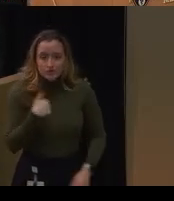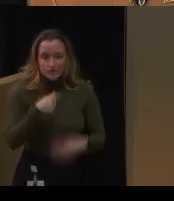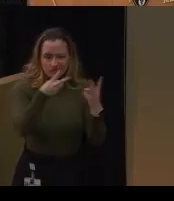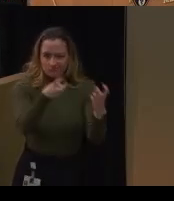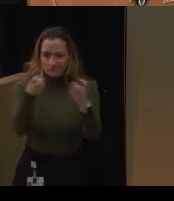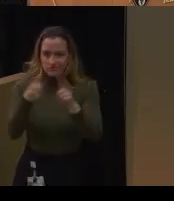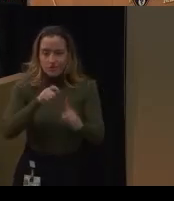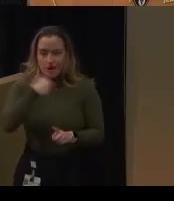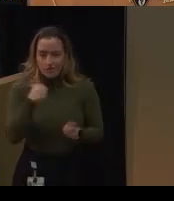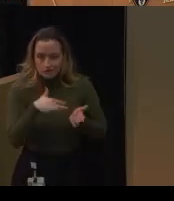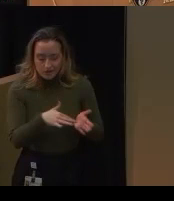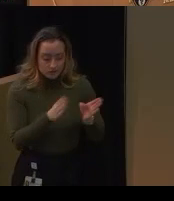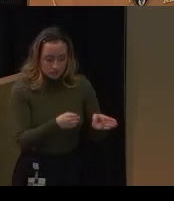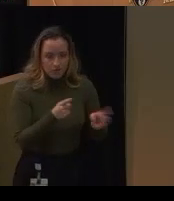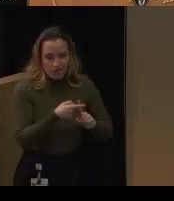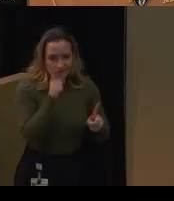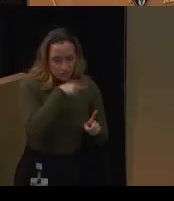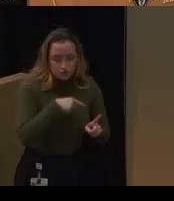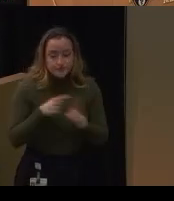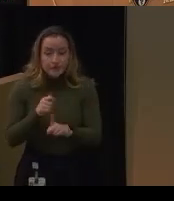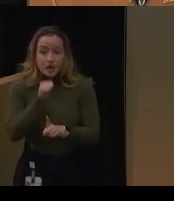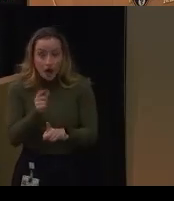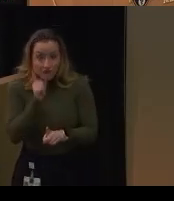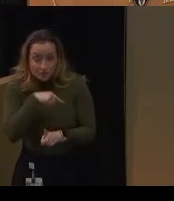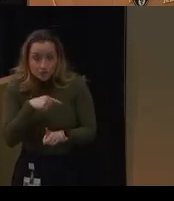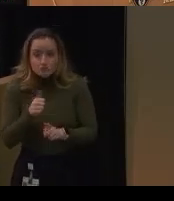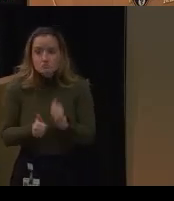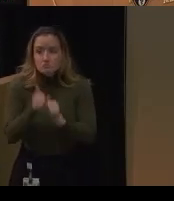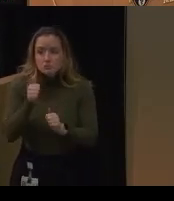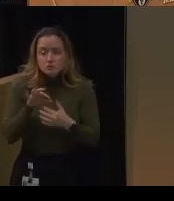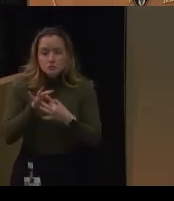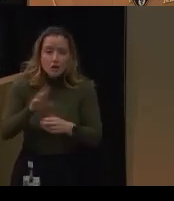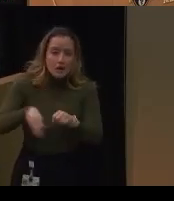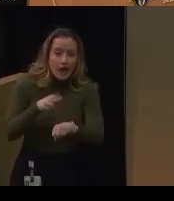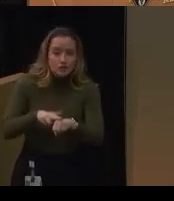field the non-fiction material was non-social in nature is mostly about natural science topics like